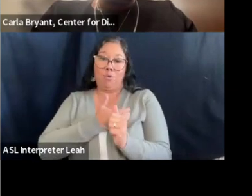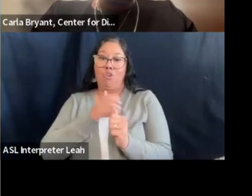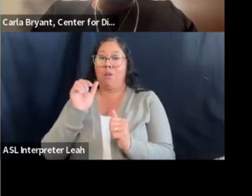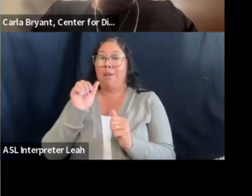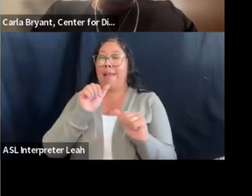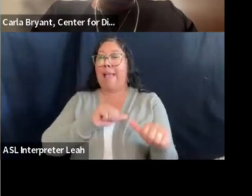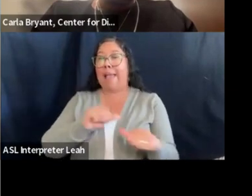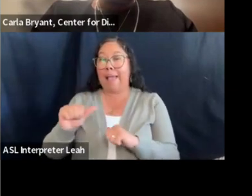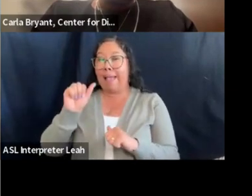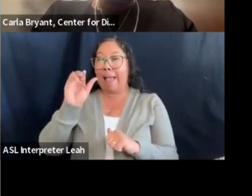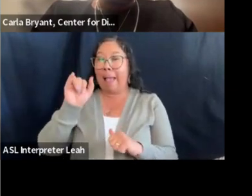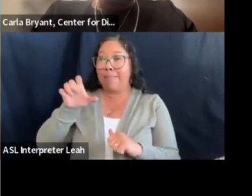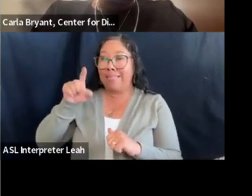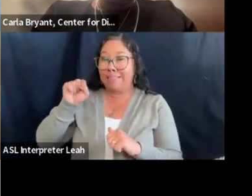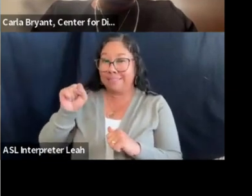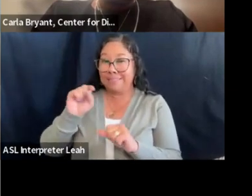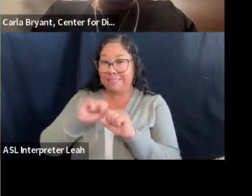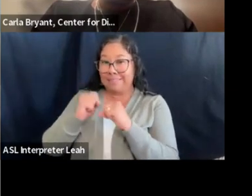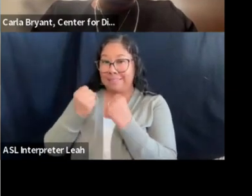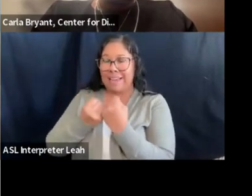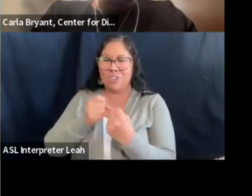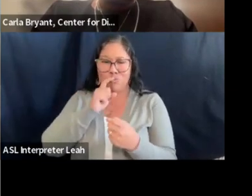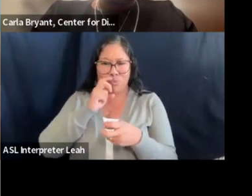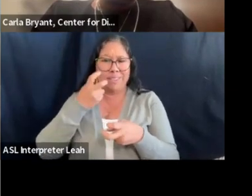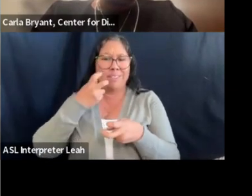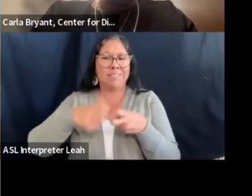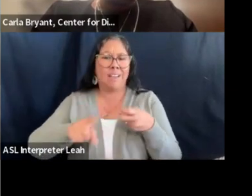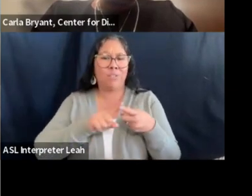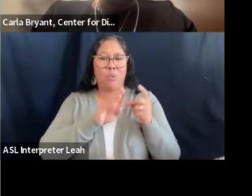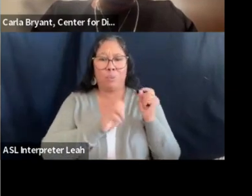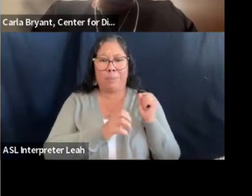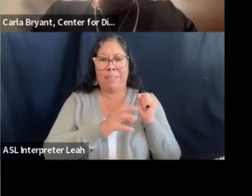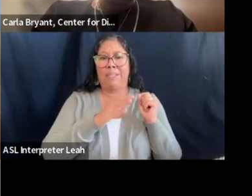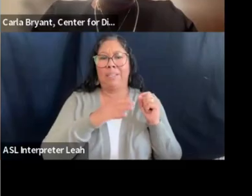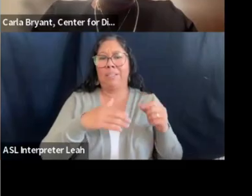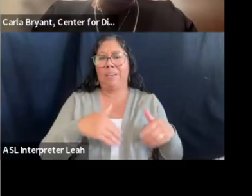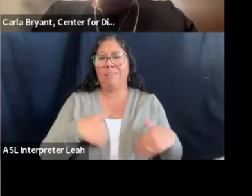a young black disabled child and is very difficult to be a parent of a young black disabled child.